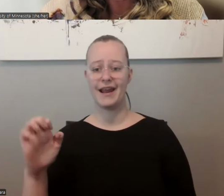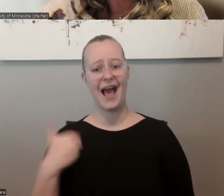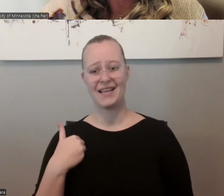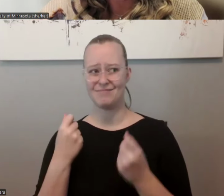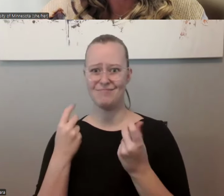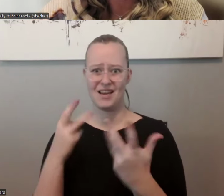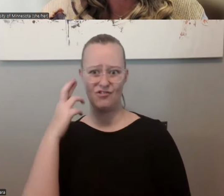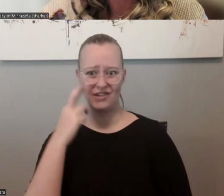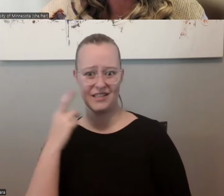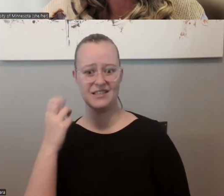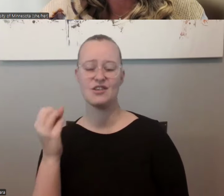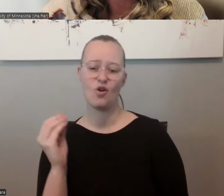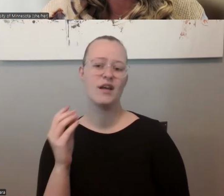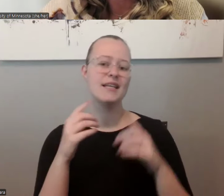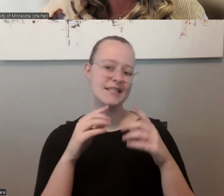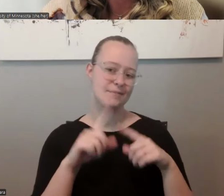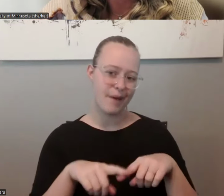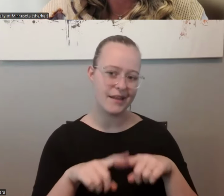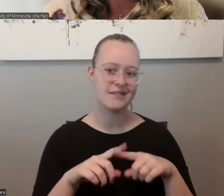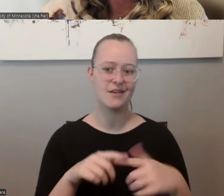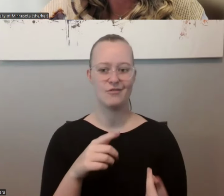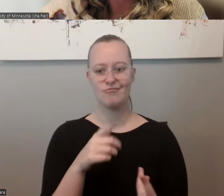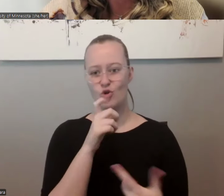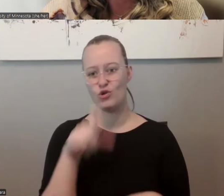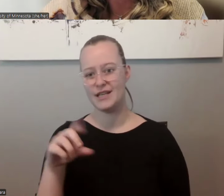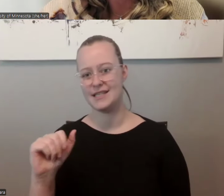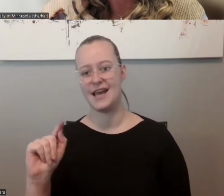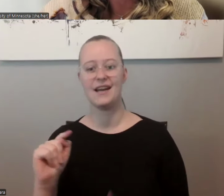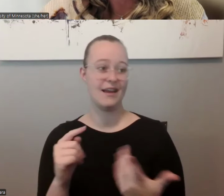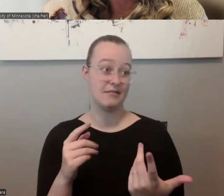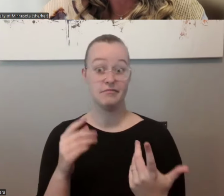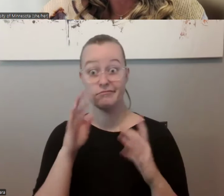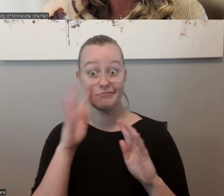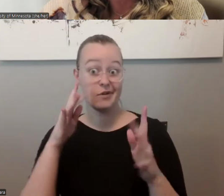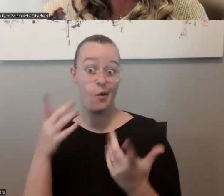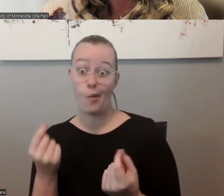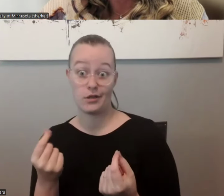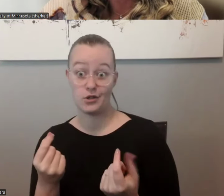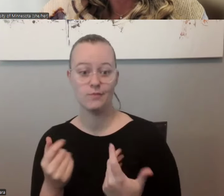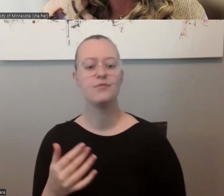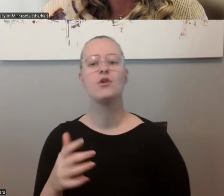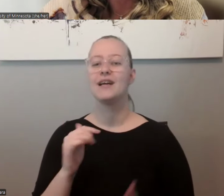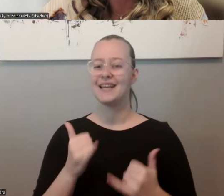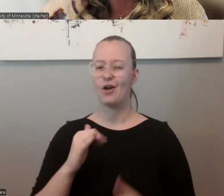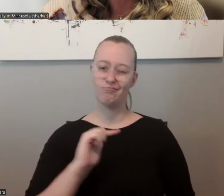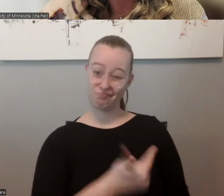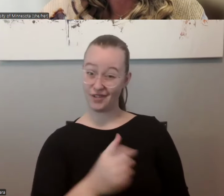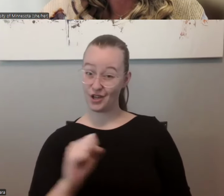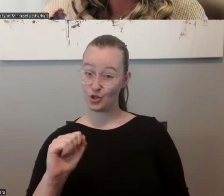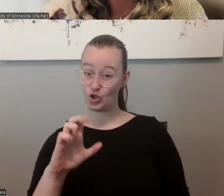make the change. Thank you Dr. Hewitt. Now Sean, we will come over to you for your perspective.